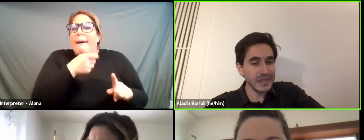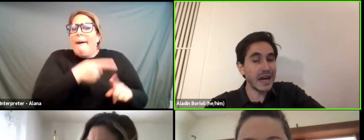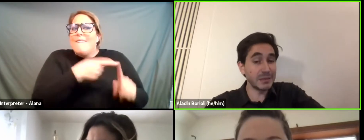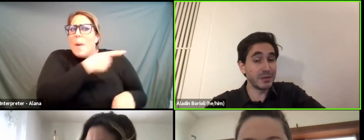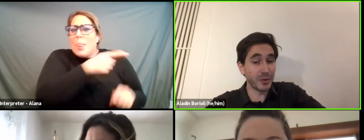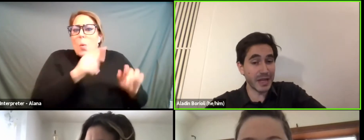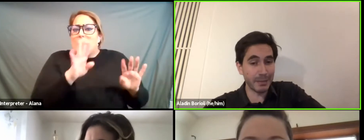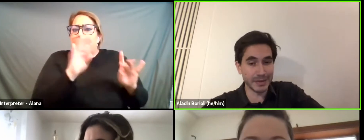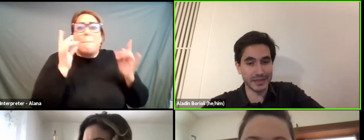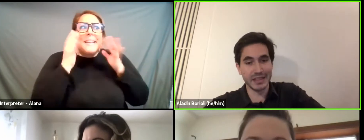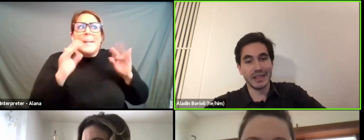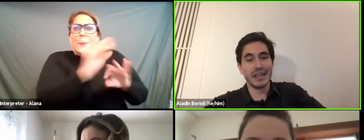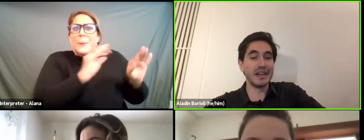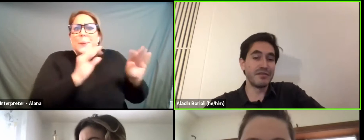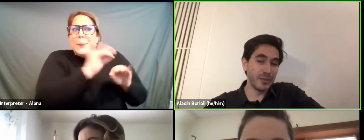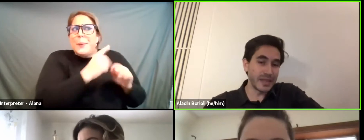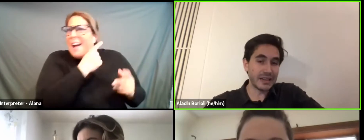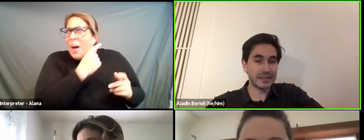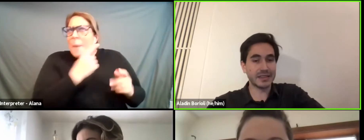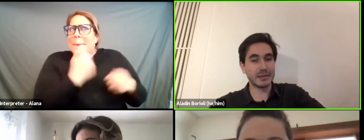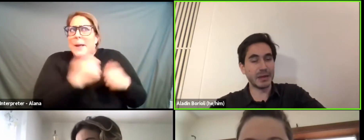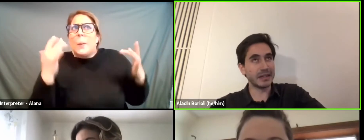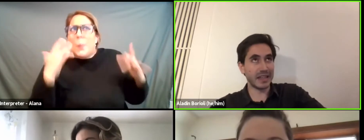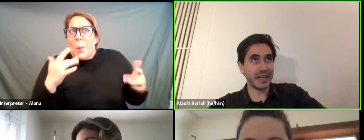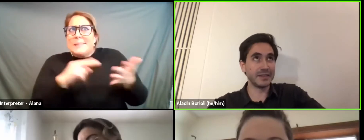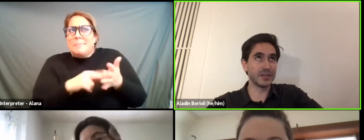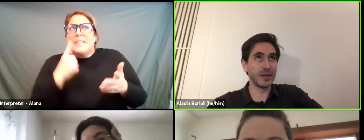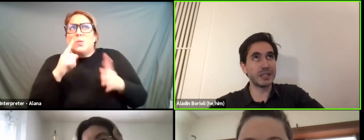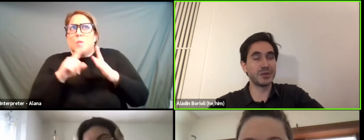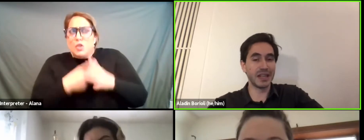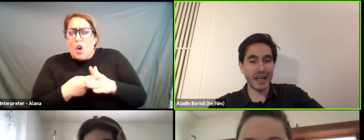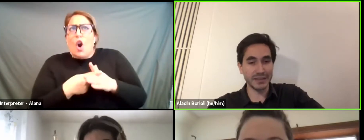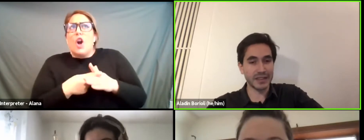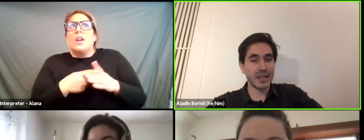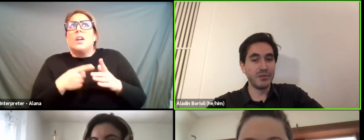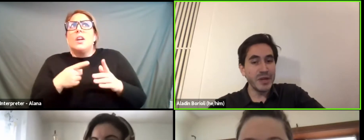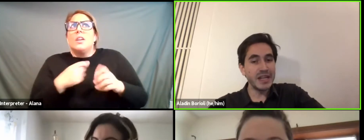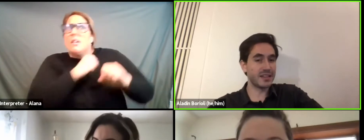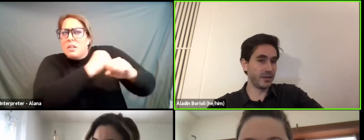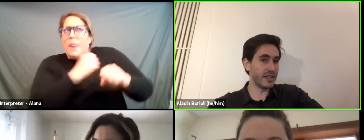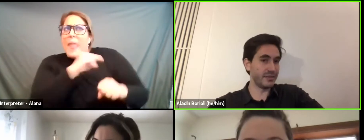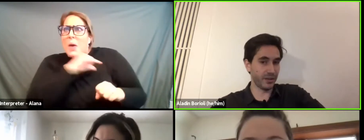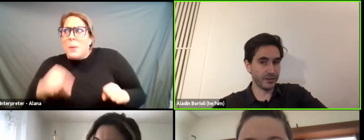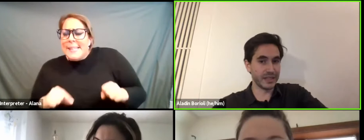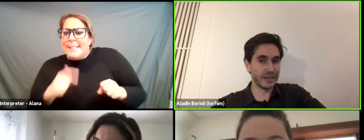act before it happens. And from that, smart hives or electronic hives really slowly evolved, and I